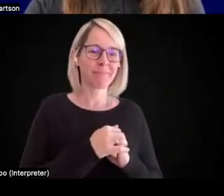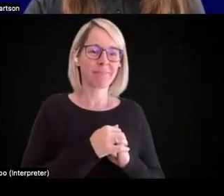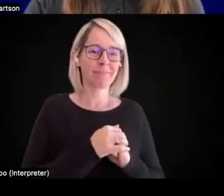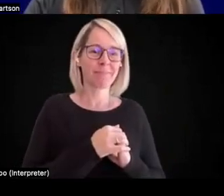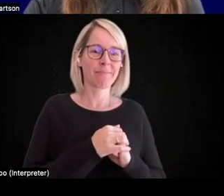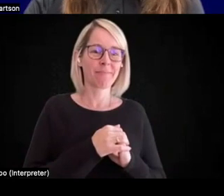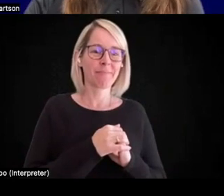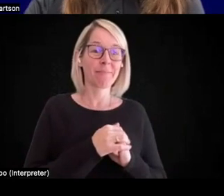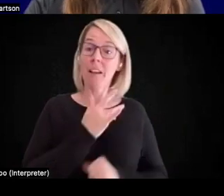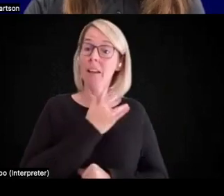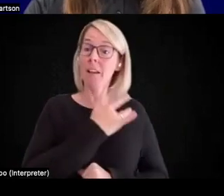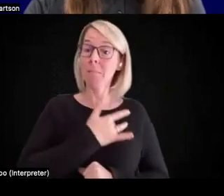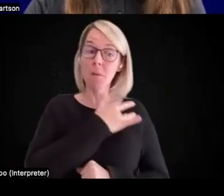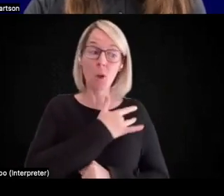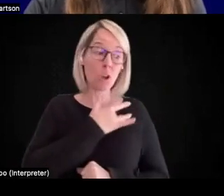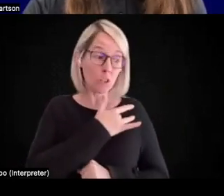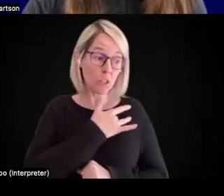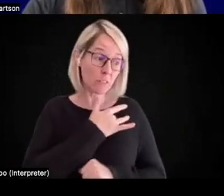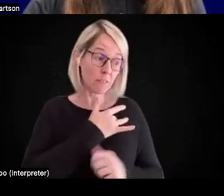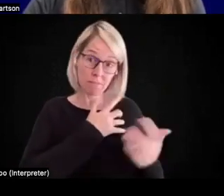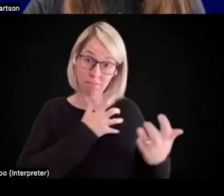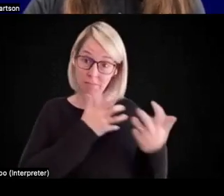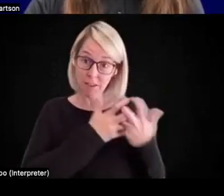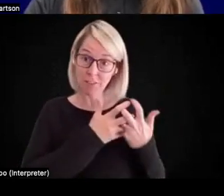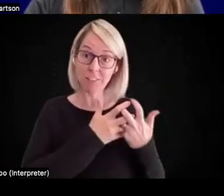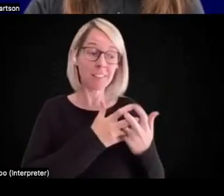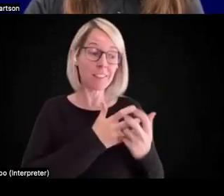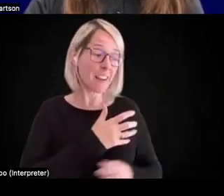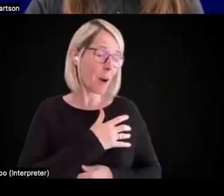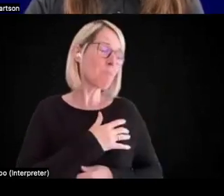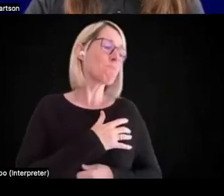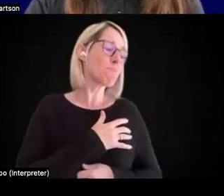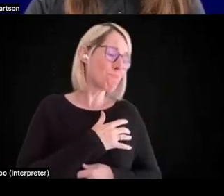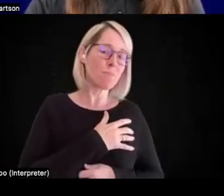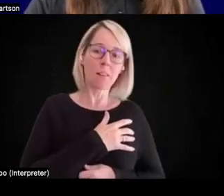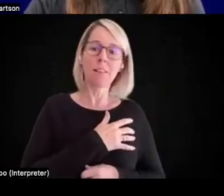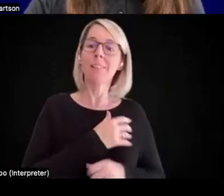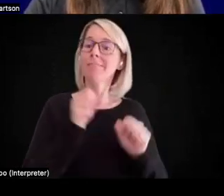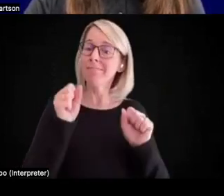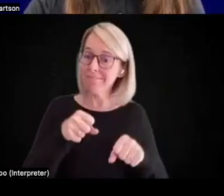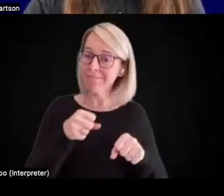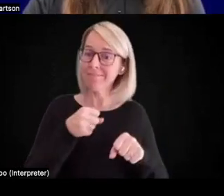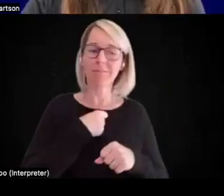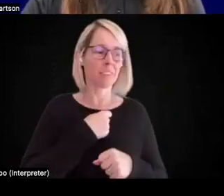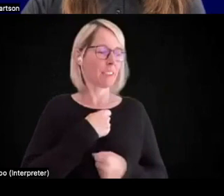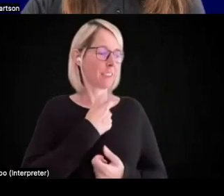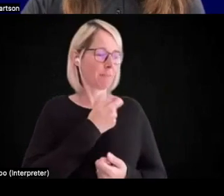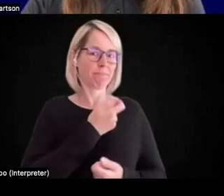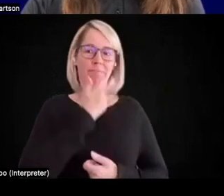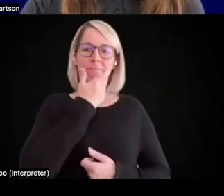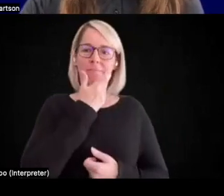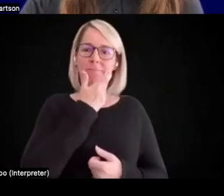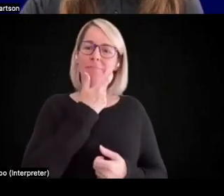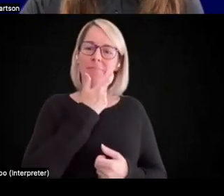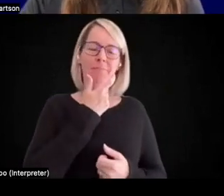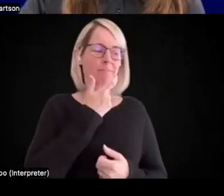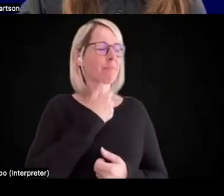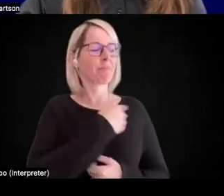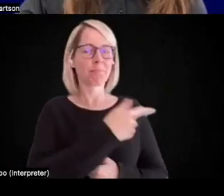matched or empathetic? Yes, it is. So the smile reflects the humour and enjoyment of the child.